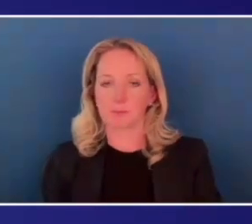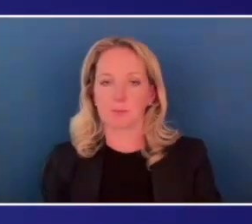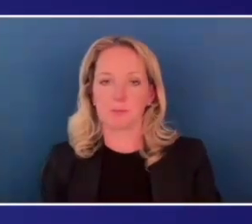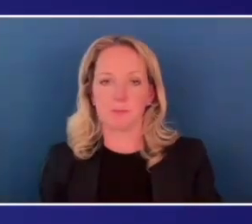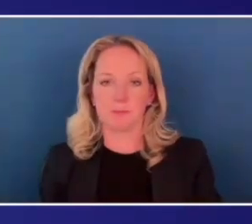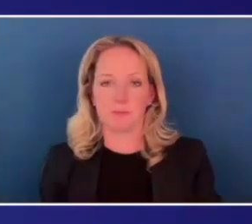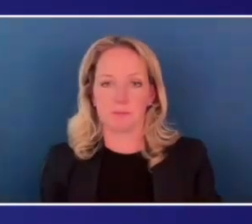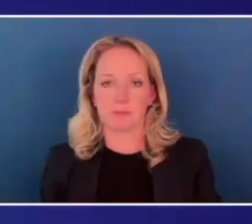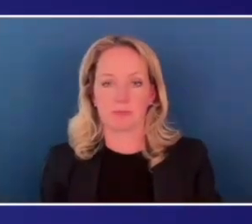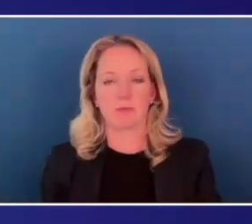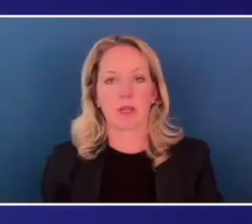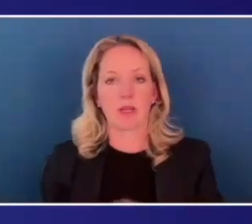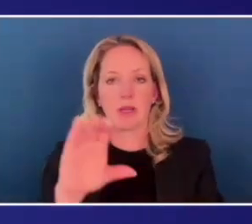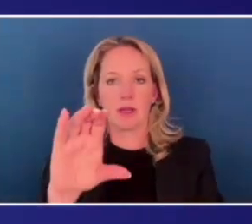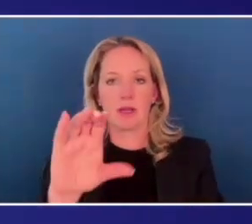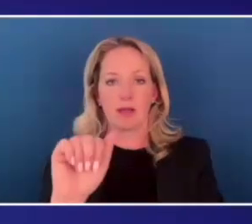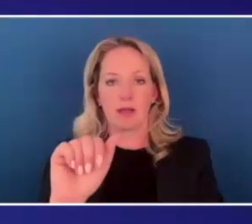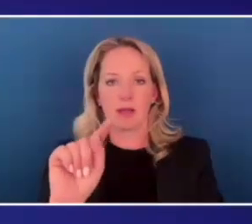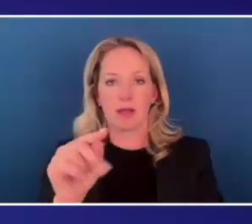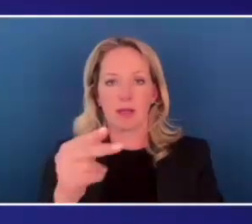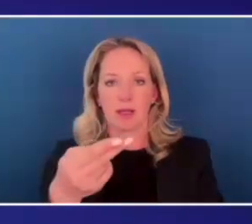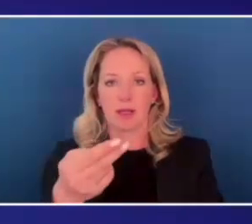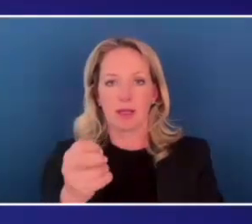Catherine, Jim Boris.